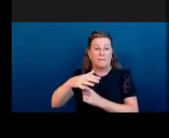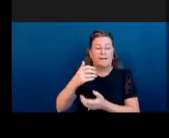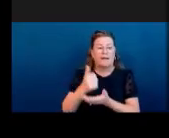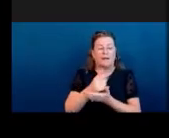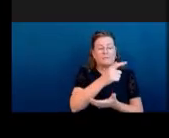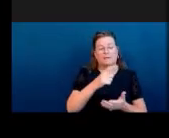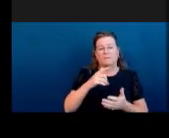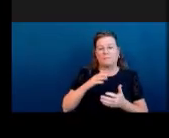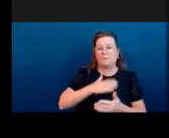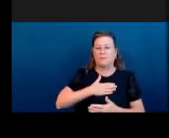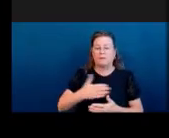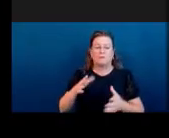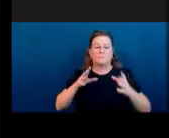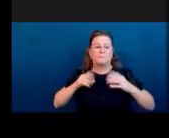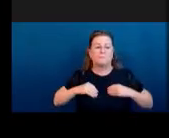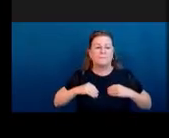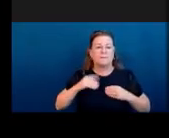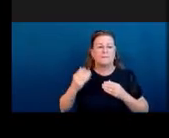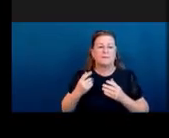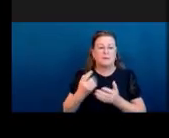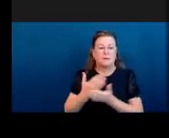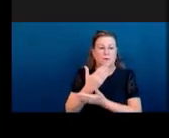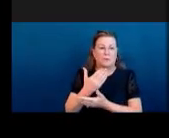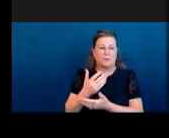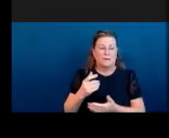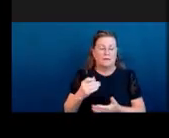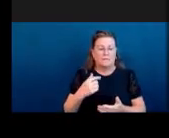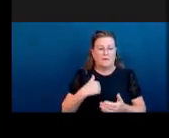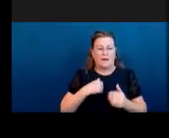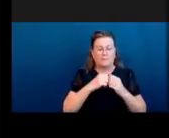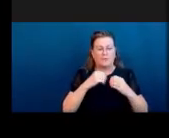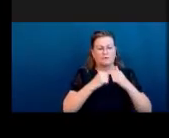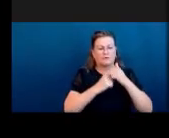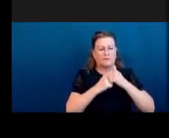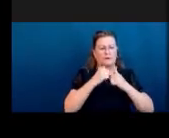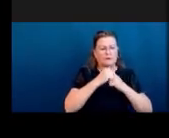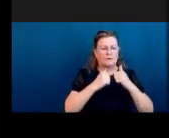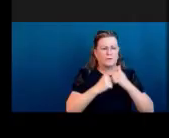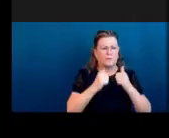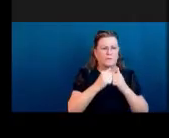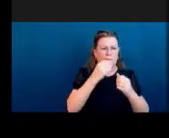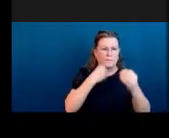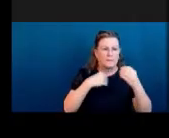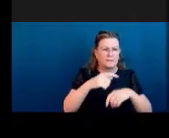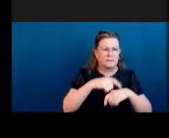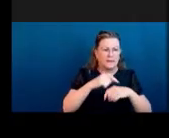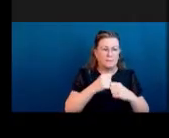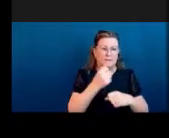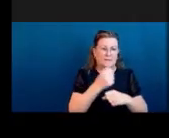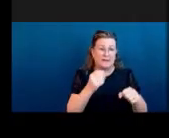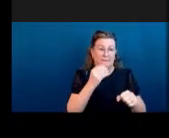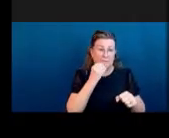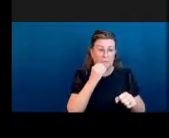new, because if I'm a little more rigid and structured in my meal time with my safe foods, maybe we have a picnic on the